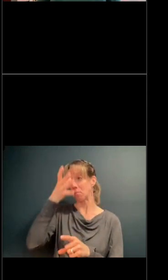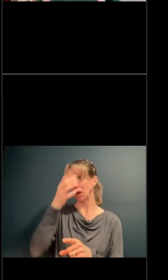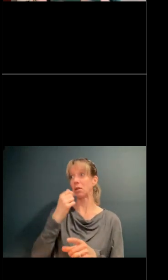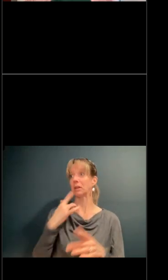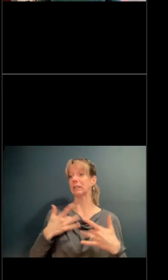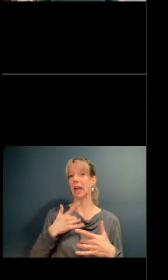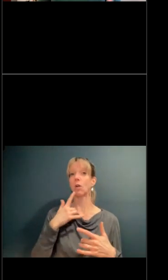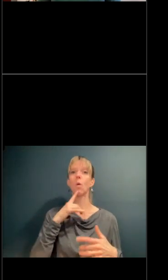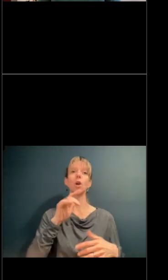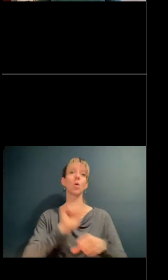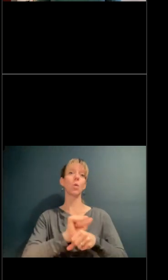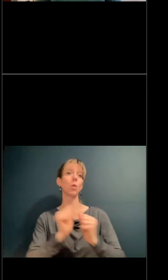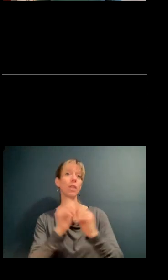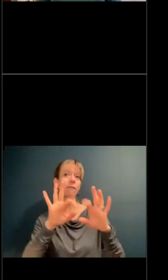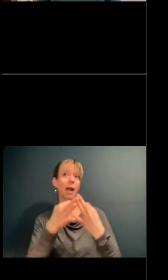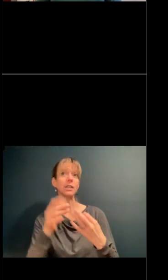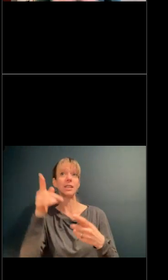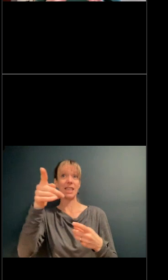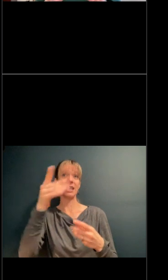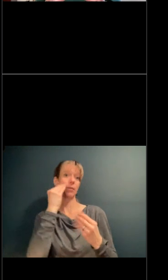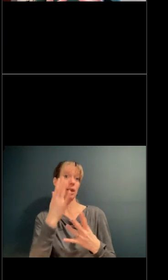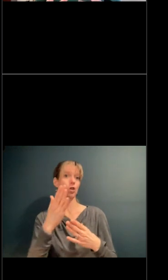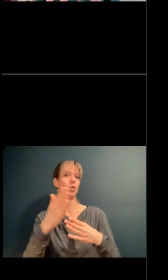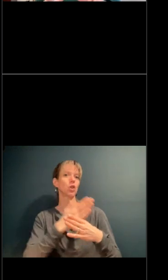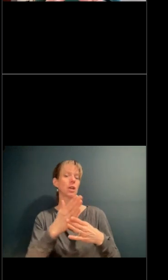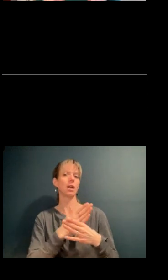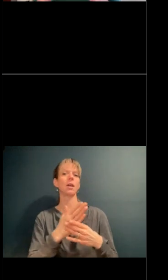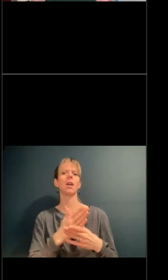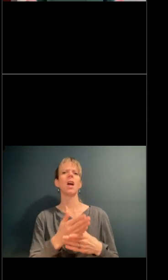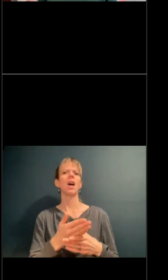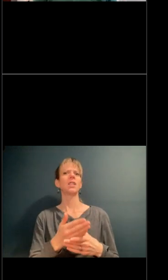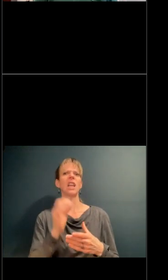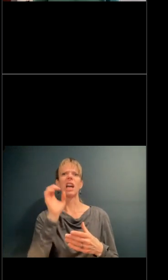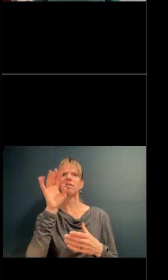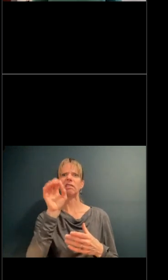families, you might share this with them. It's hundreds of ideas that come from parents,